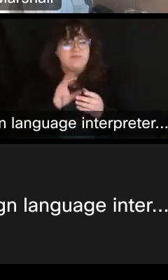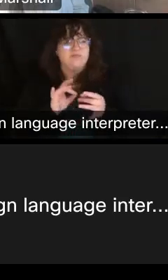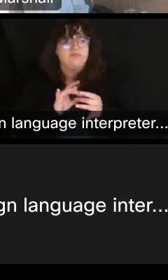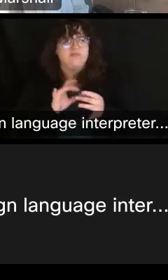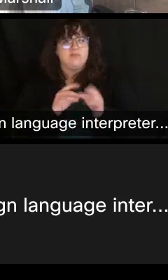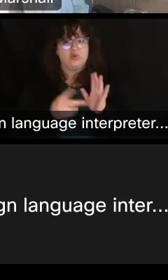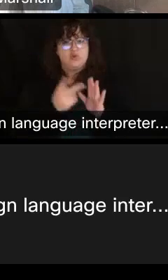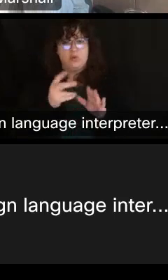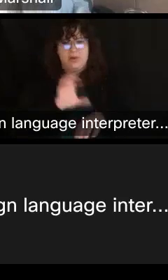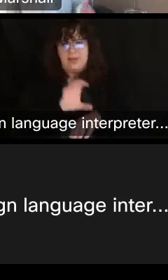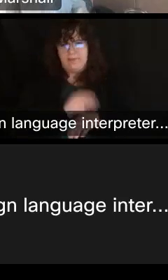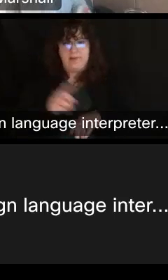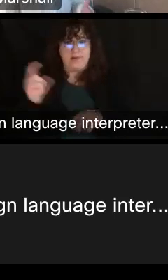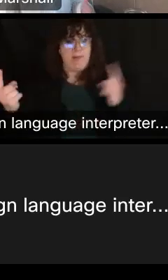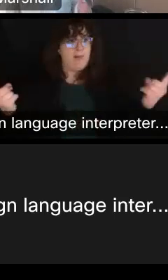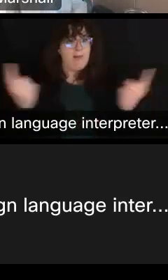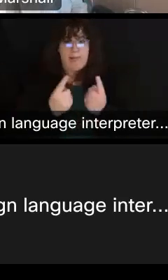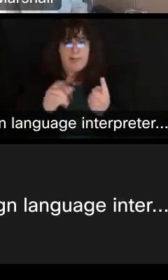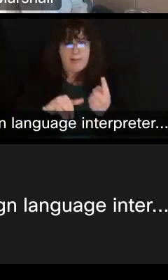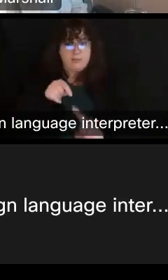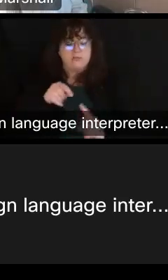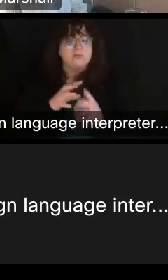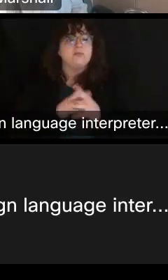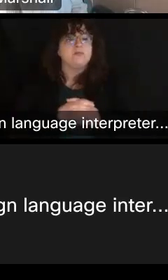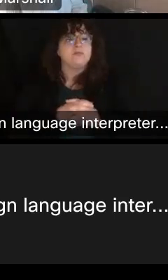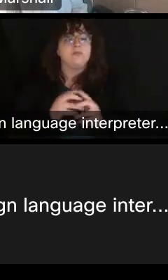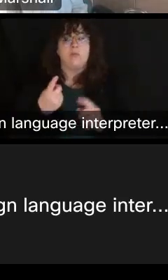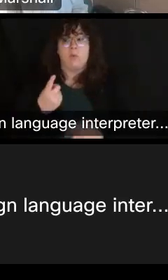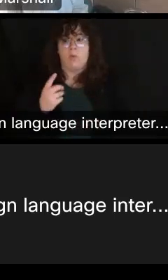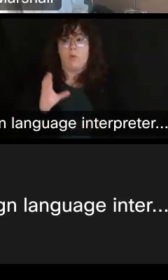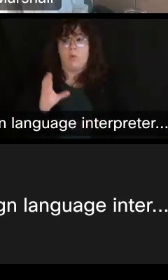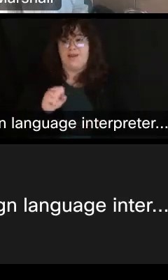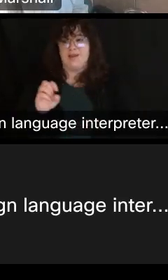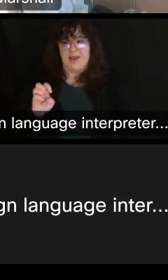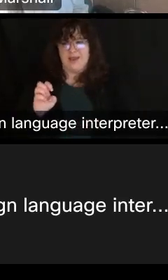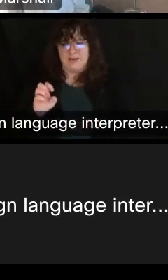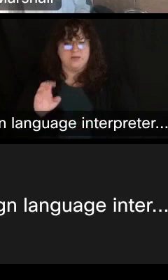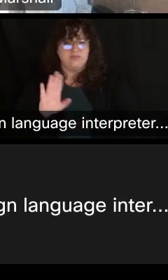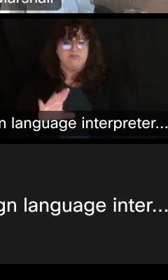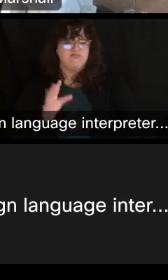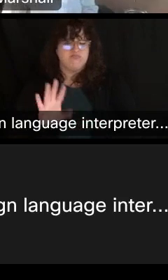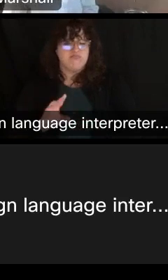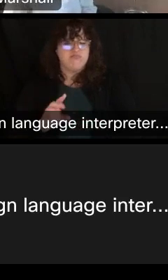few minutes ago. A case that I have been getting a question, I've been getting for many years now,